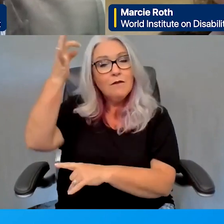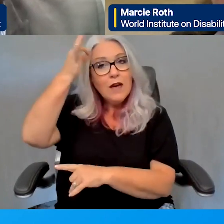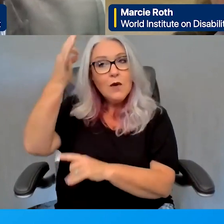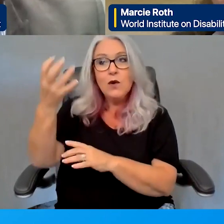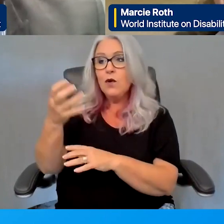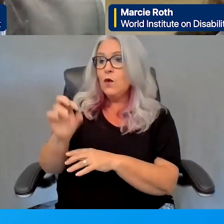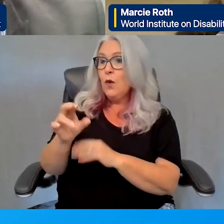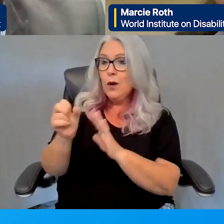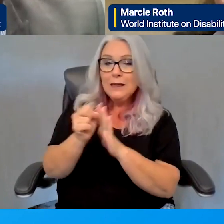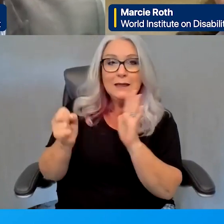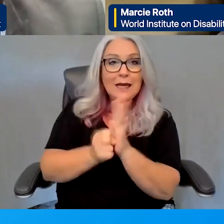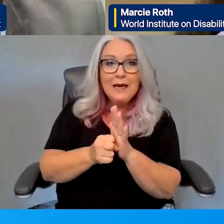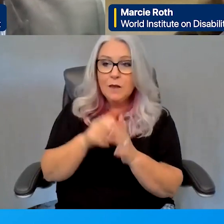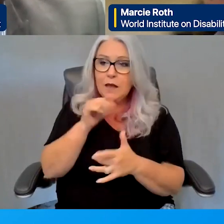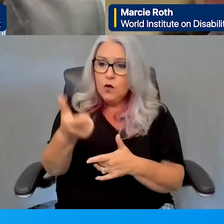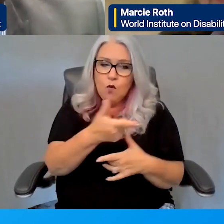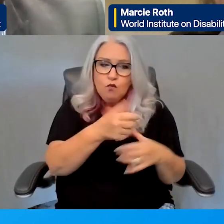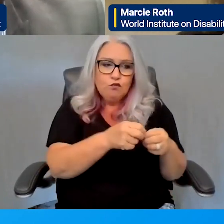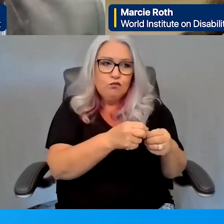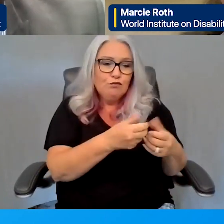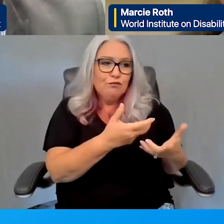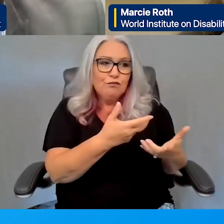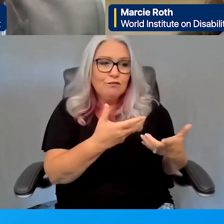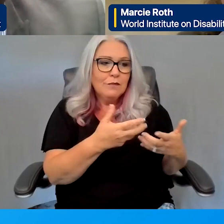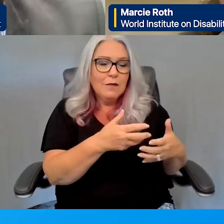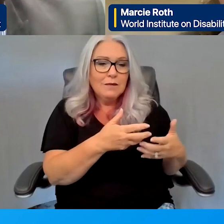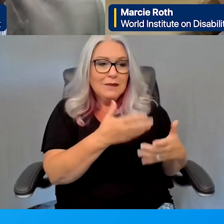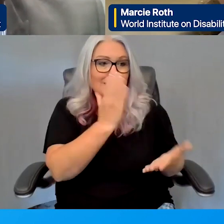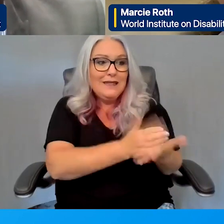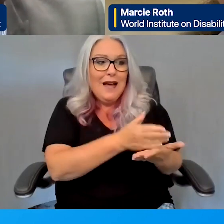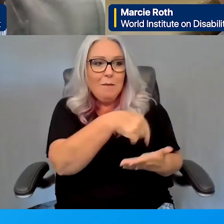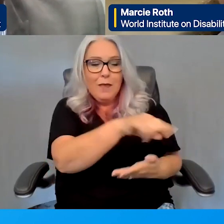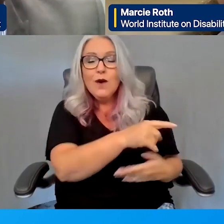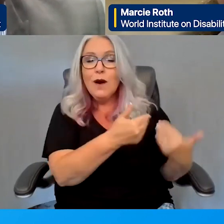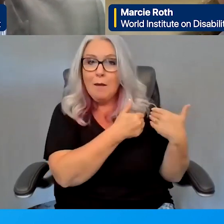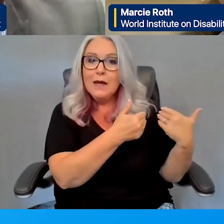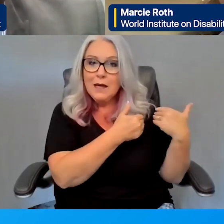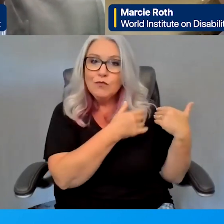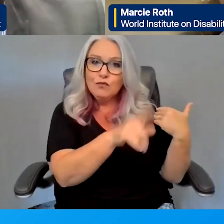loses their obligation. They are not off the hook. And you